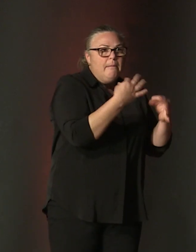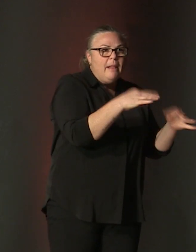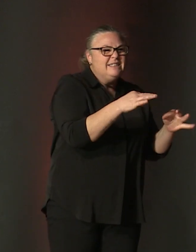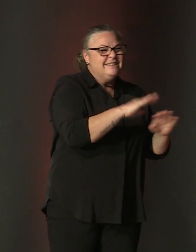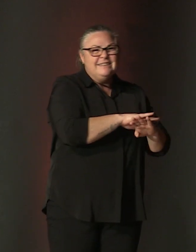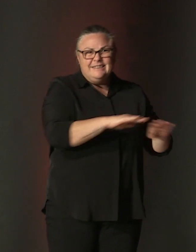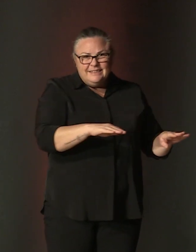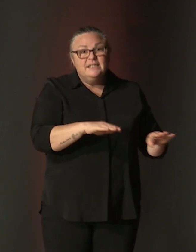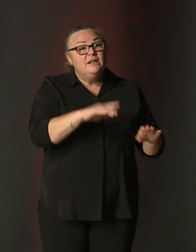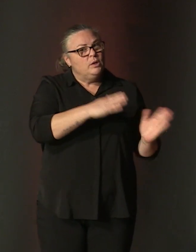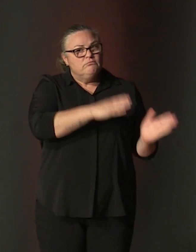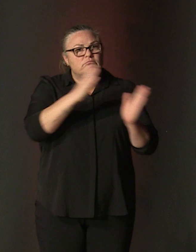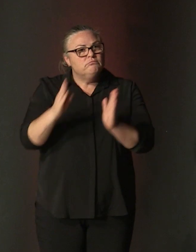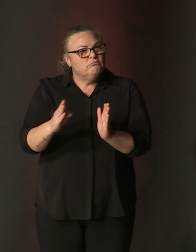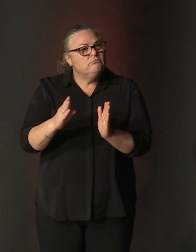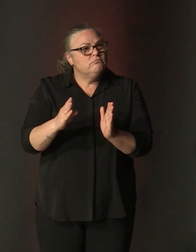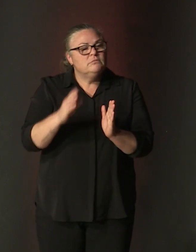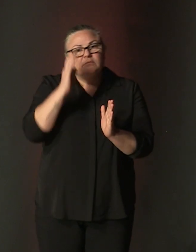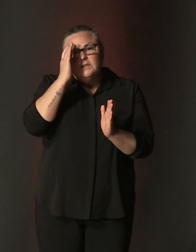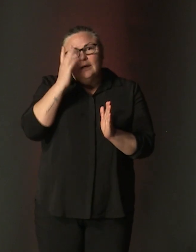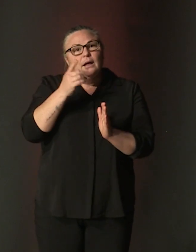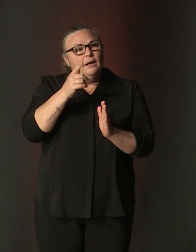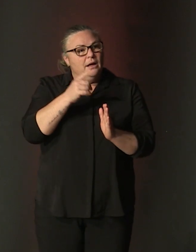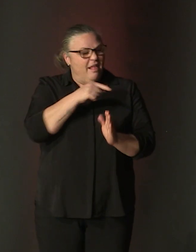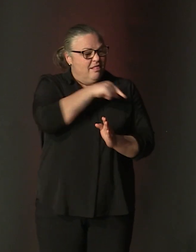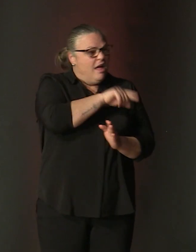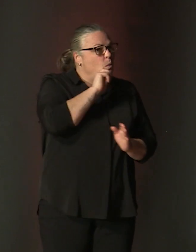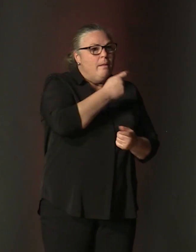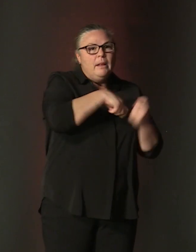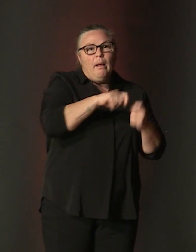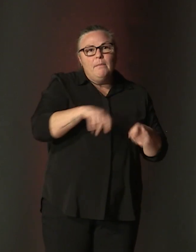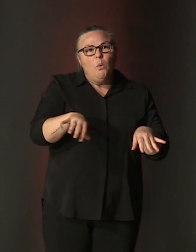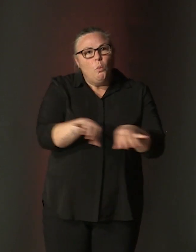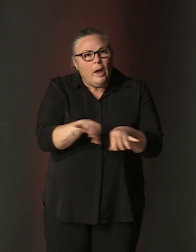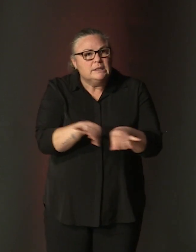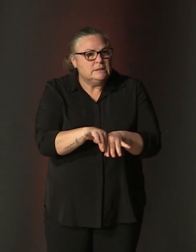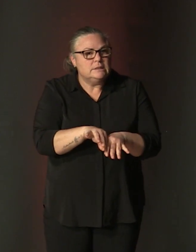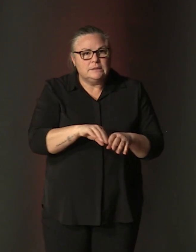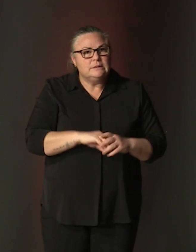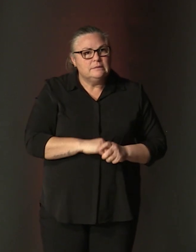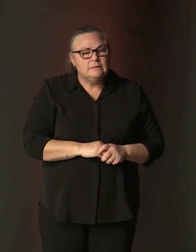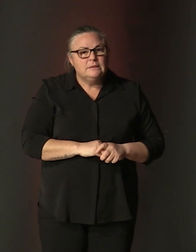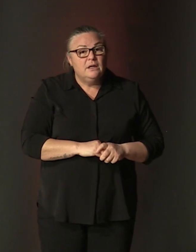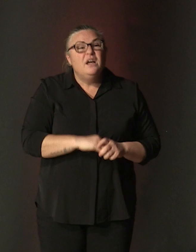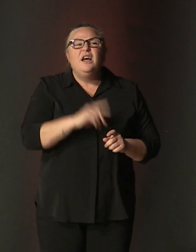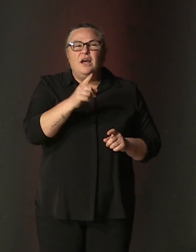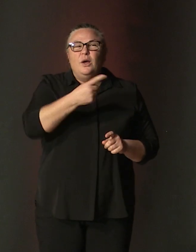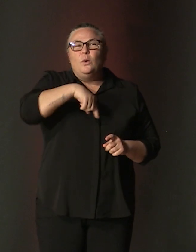to produce lots of plastic that then, after a short life, become waste and end up in a landfill.